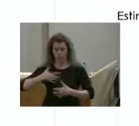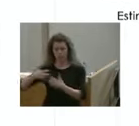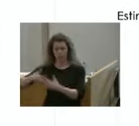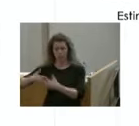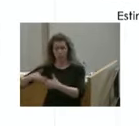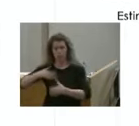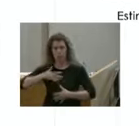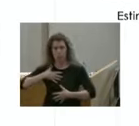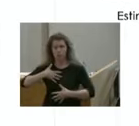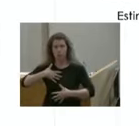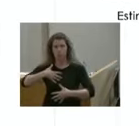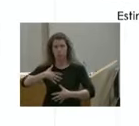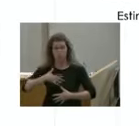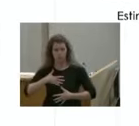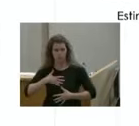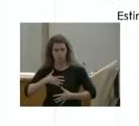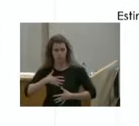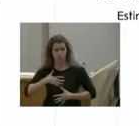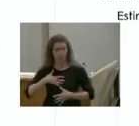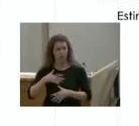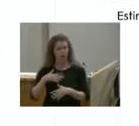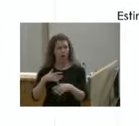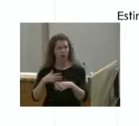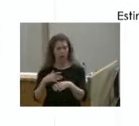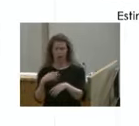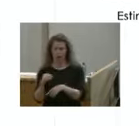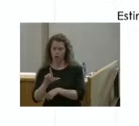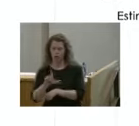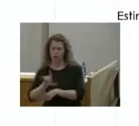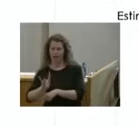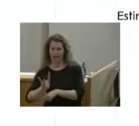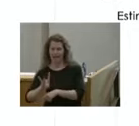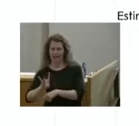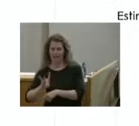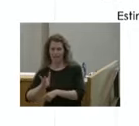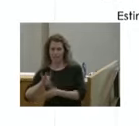cumulative deaths. And so, this, this death number does not take into account what